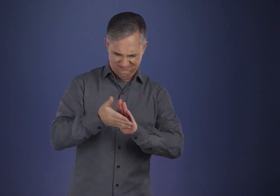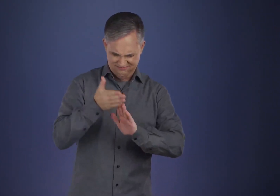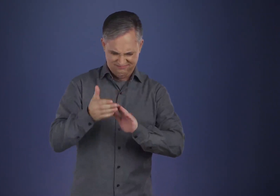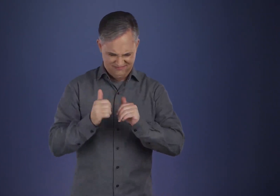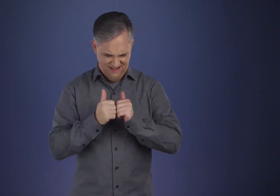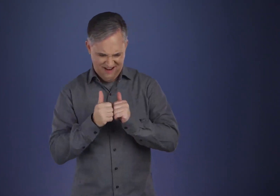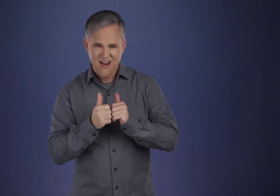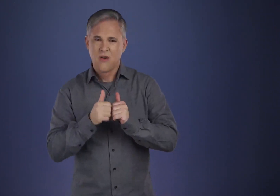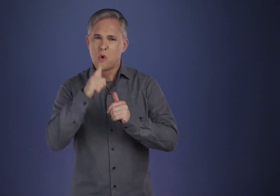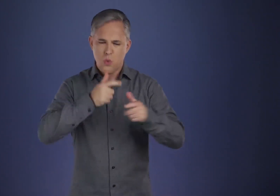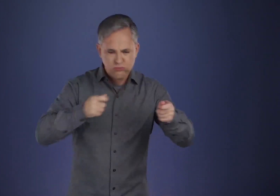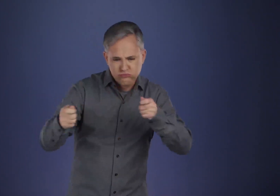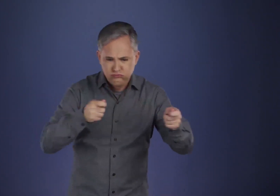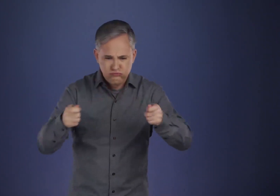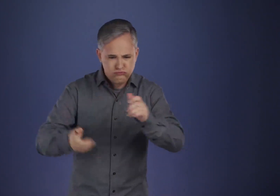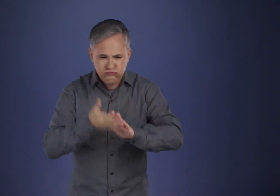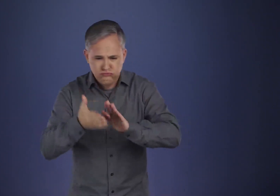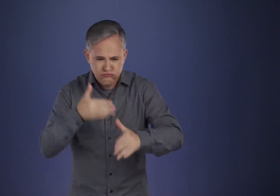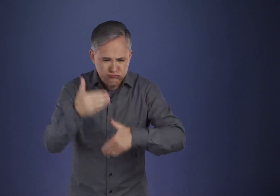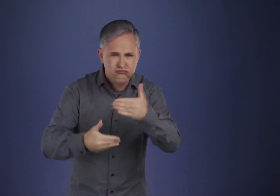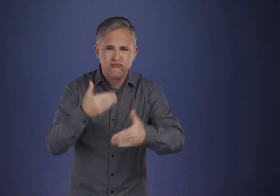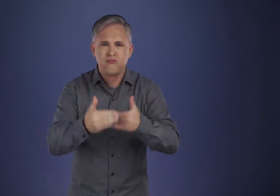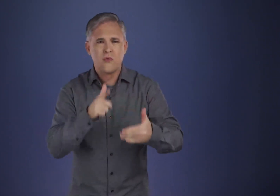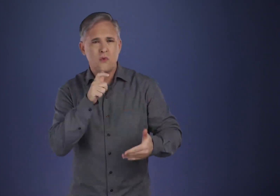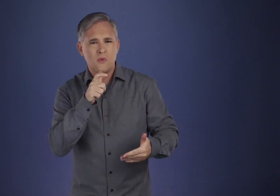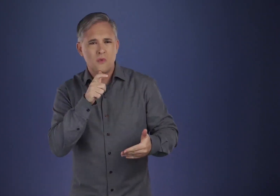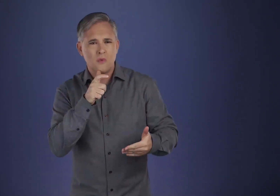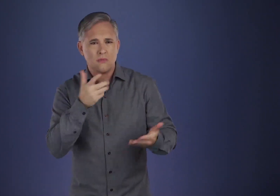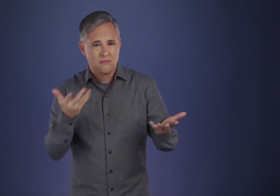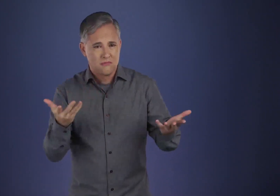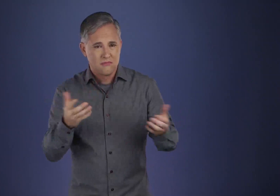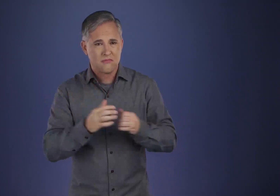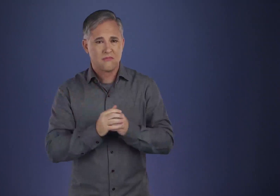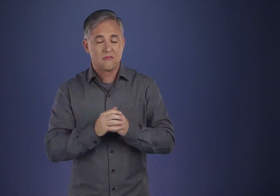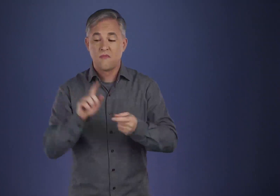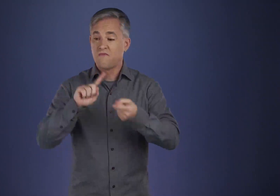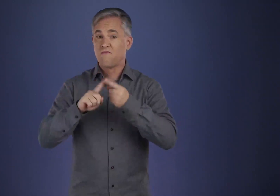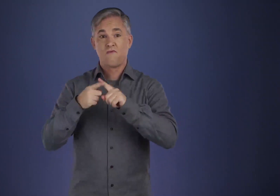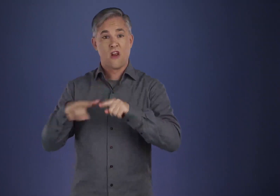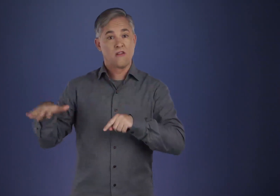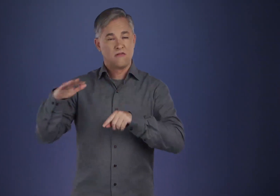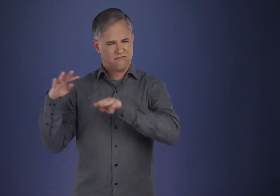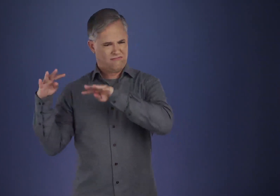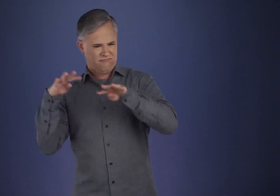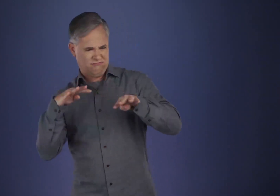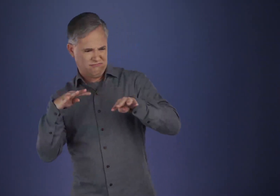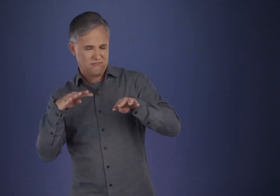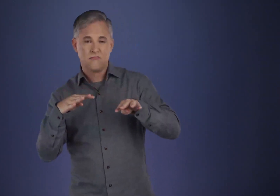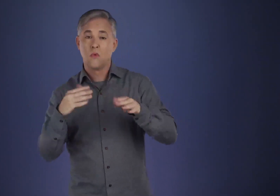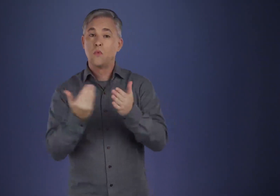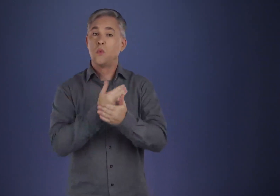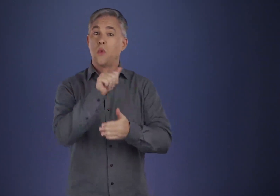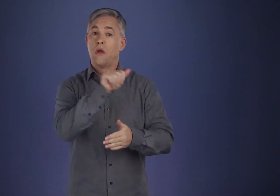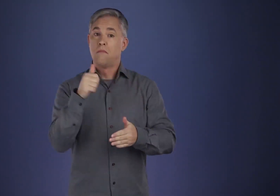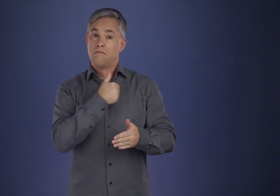Where does A.A. get its direction? Who runs it? This, too, is a puzzler for every friend and newcomer.